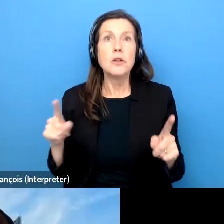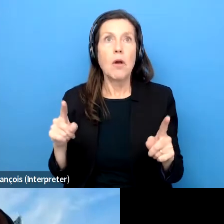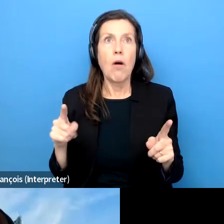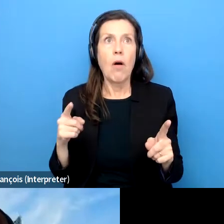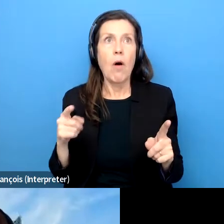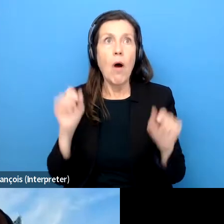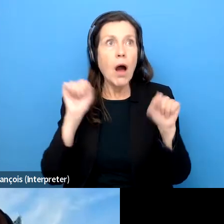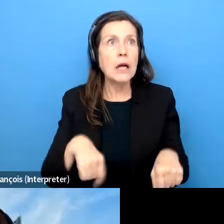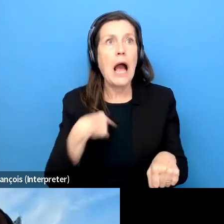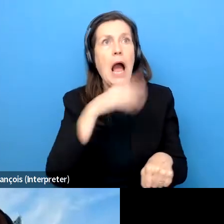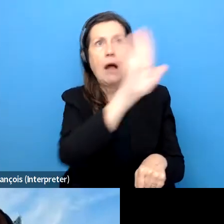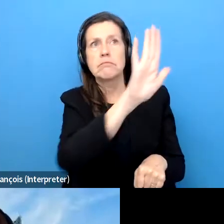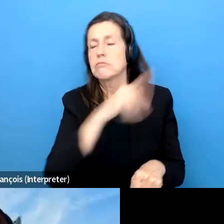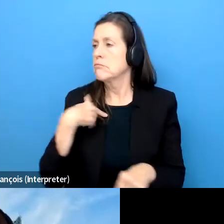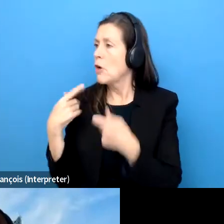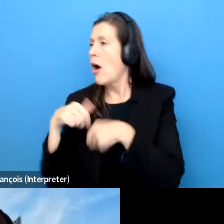but to submit to the abuse involved.